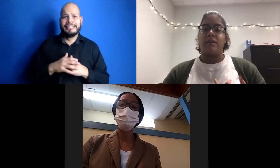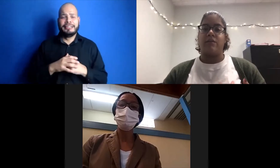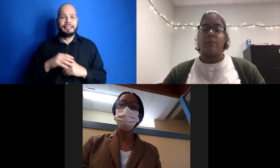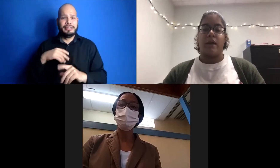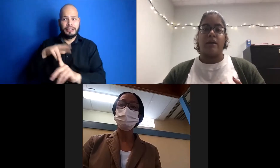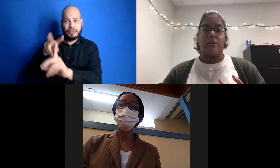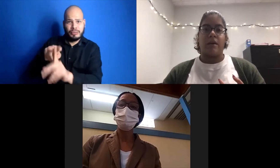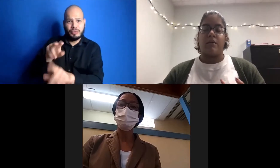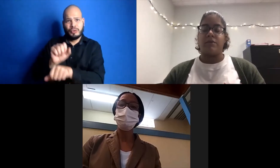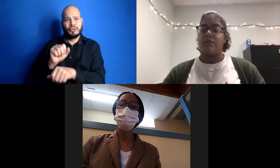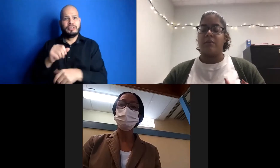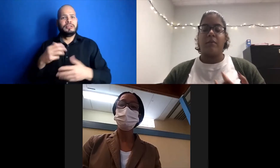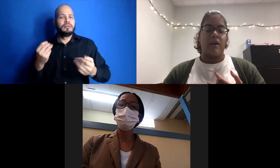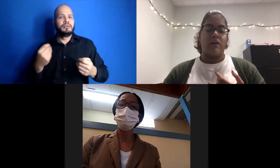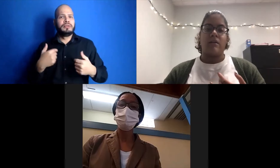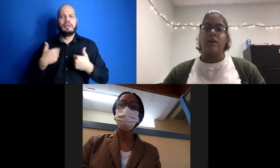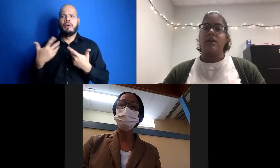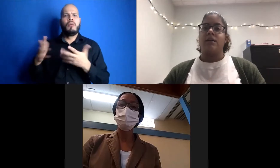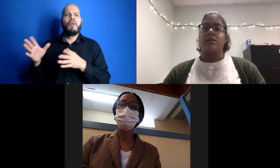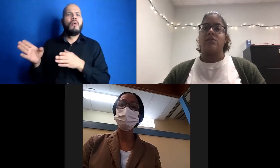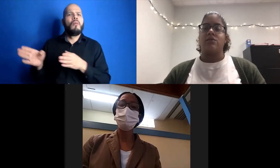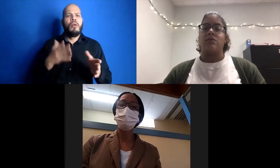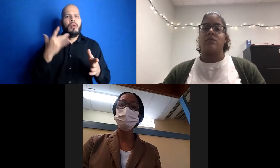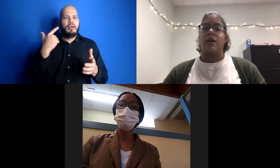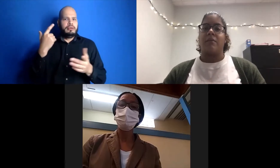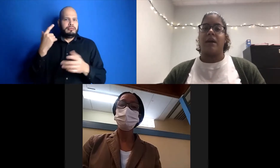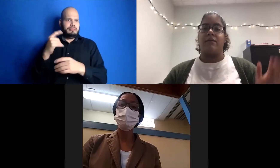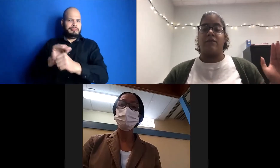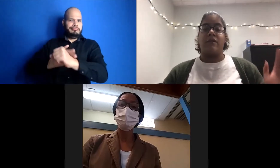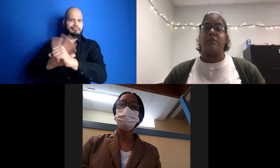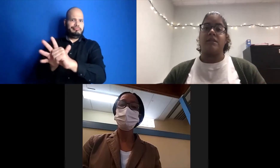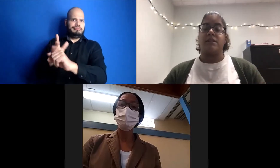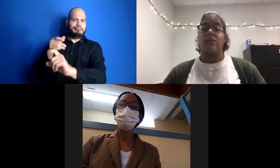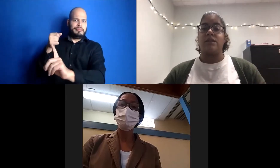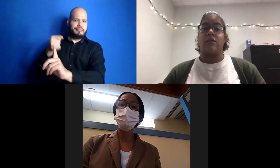the pandemic I was already prepared to have everything be slowed down our